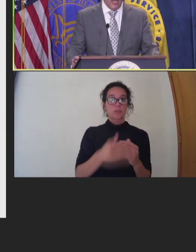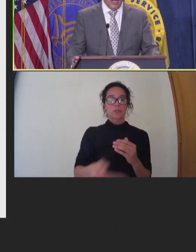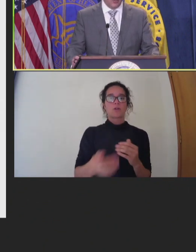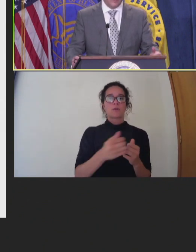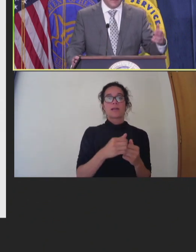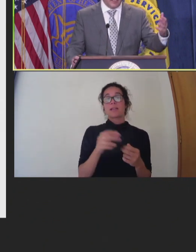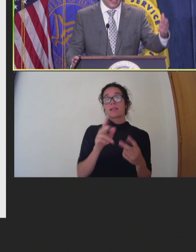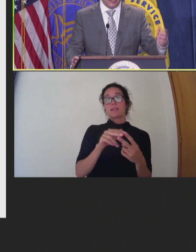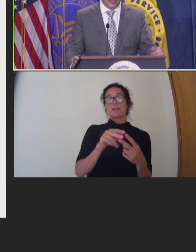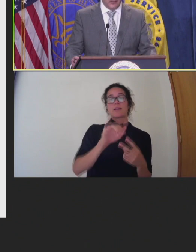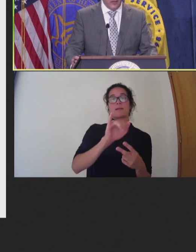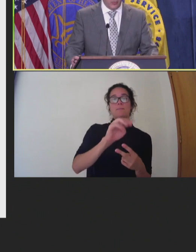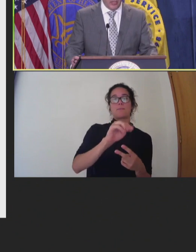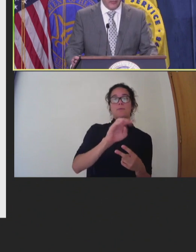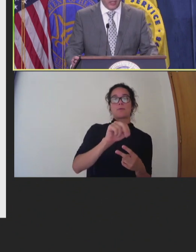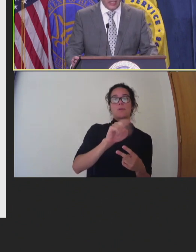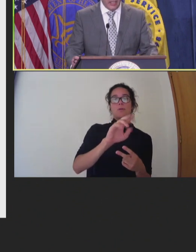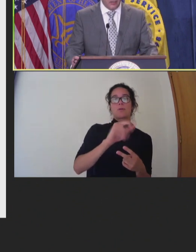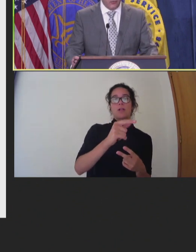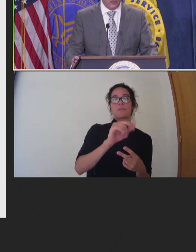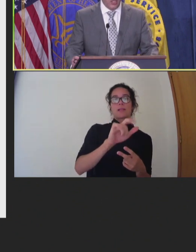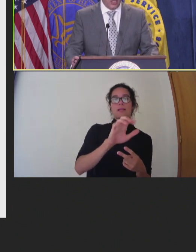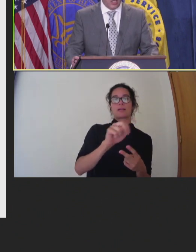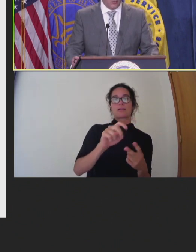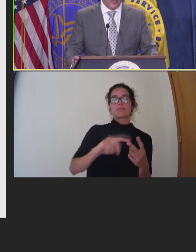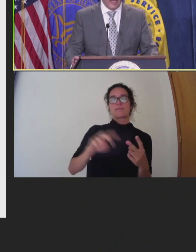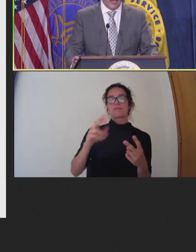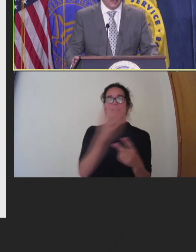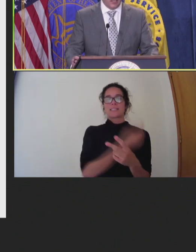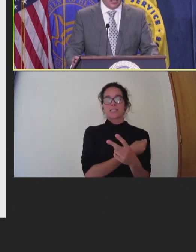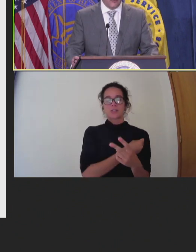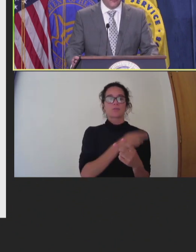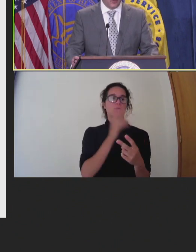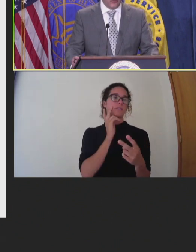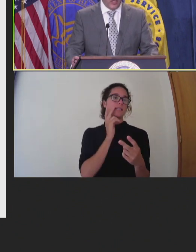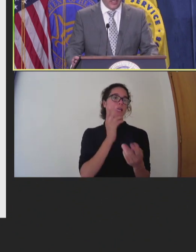And you can see the guidelines there based on age. We had, on the first day,